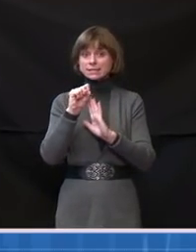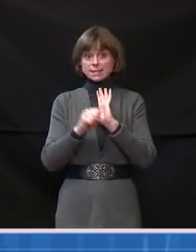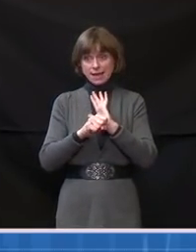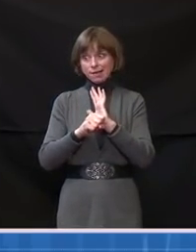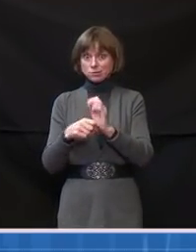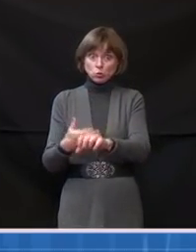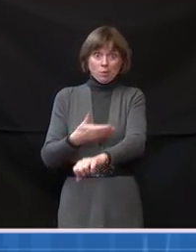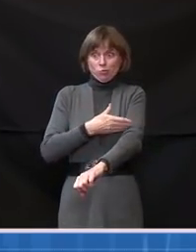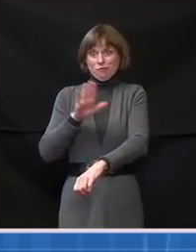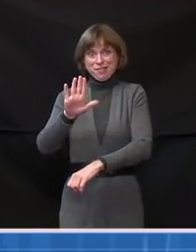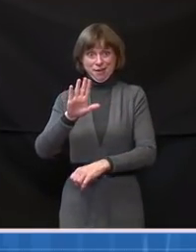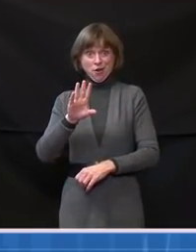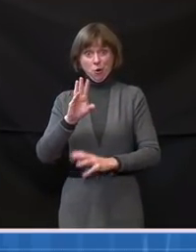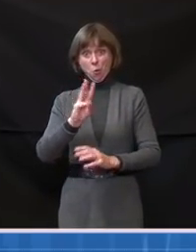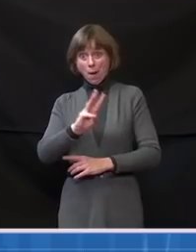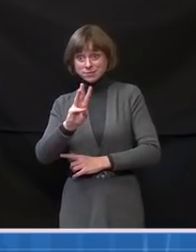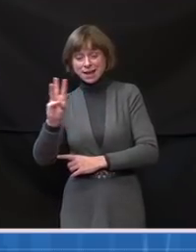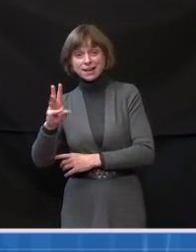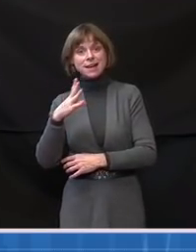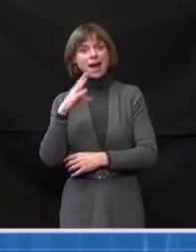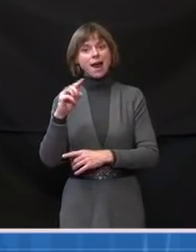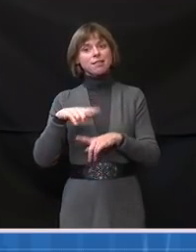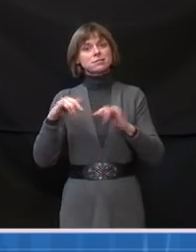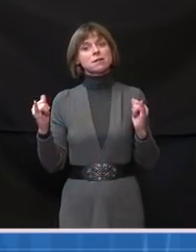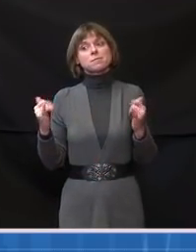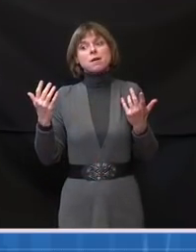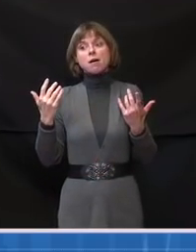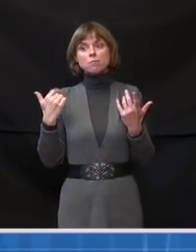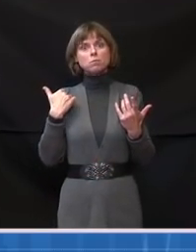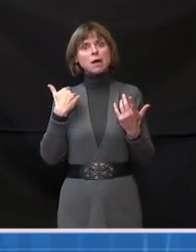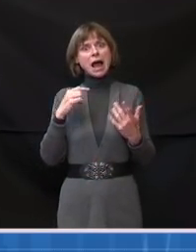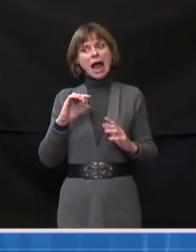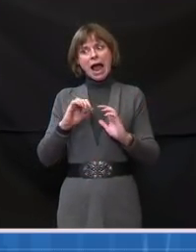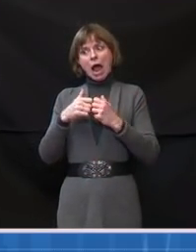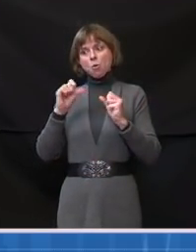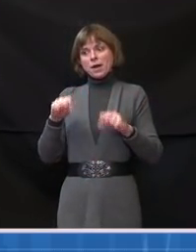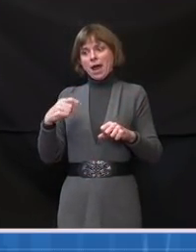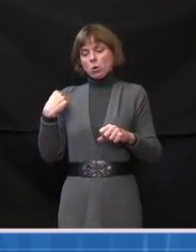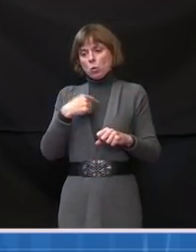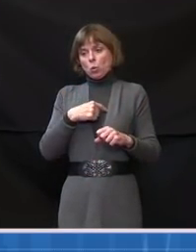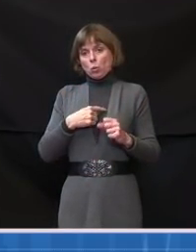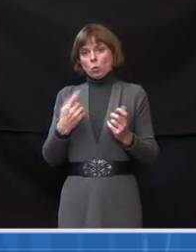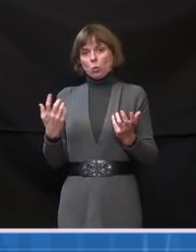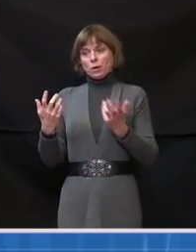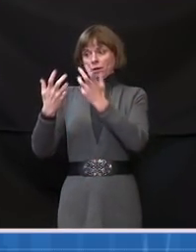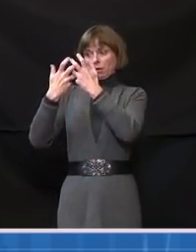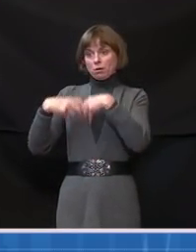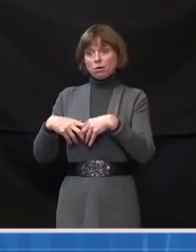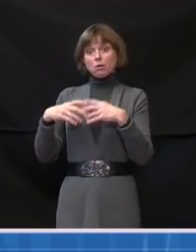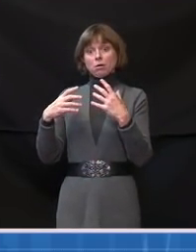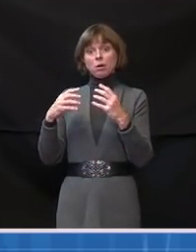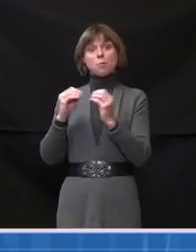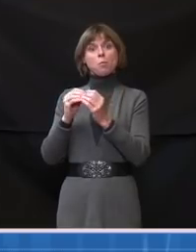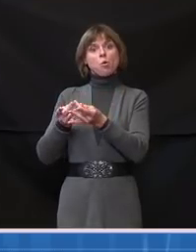and also think through how we can contribute to a more coherent experience for users so that it can navigate